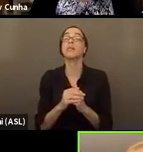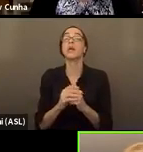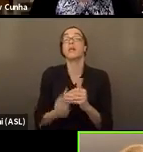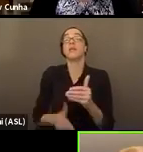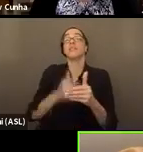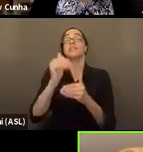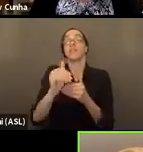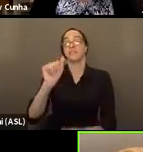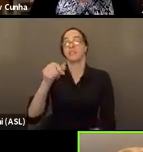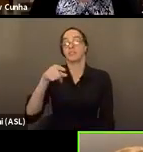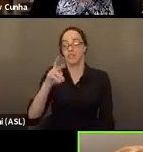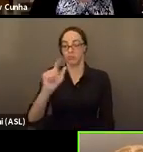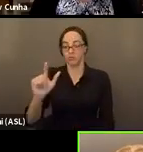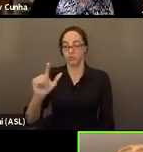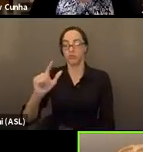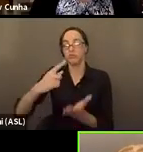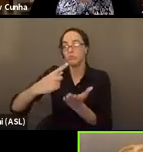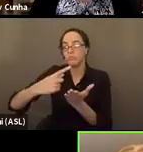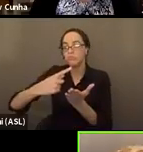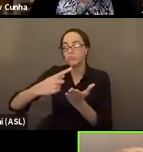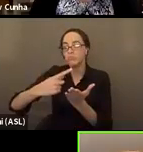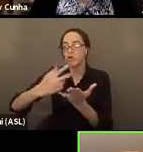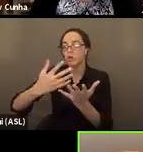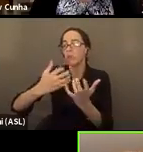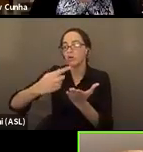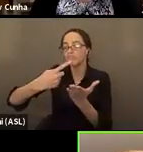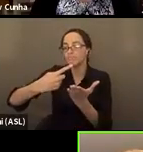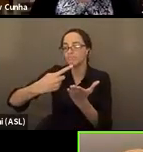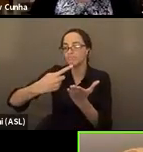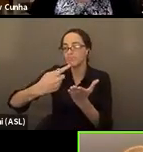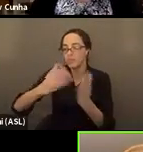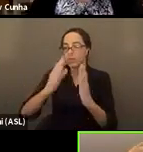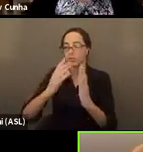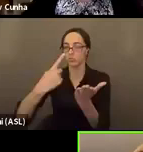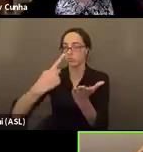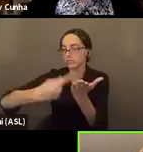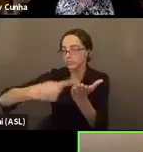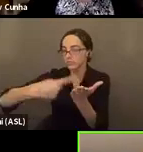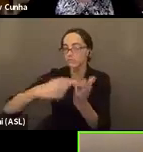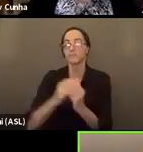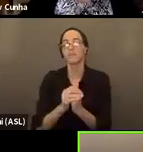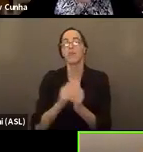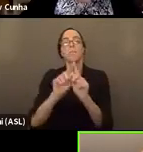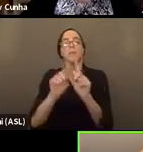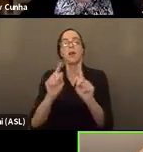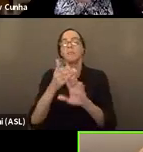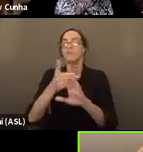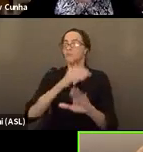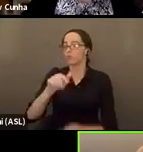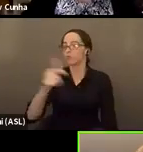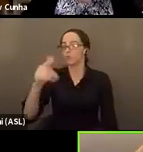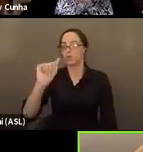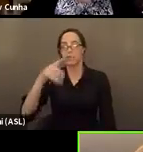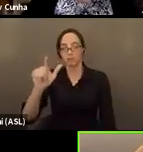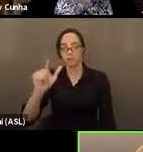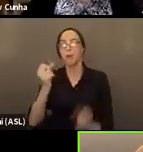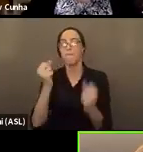people have questions um that go past this town hall meeting i wanted paul dunnaway to mention